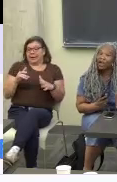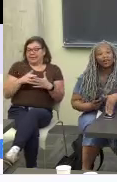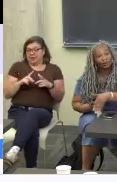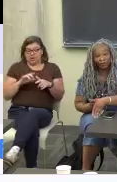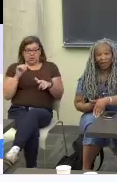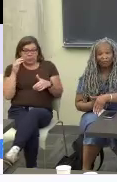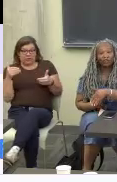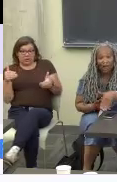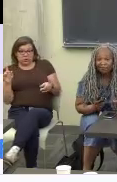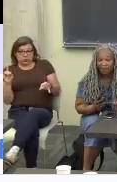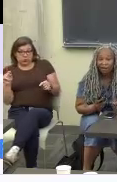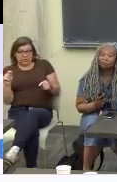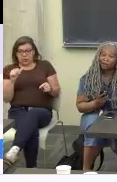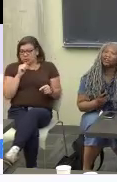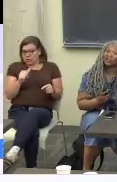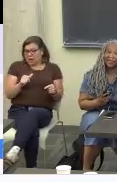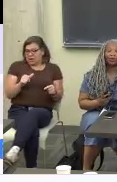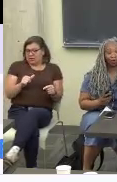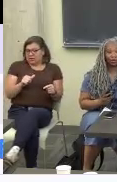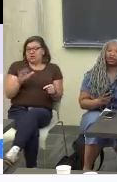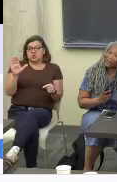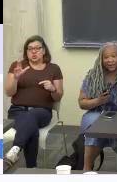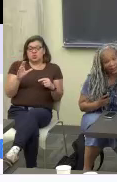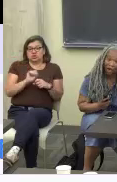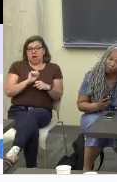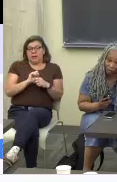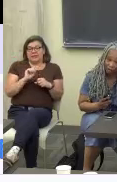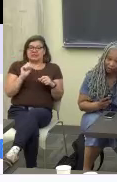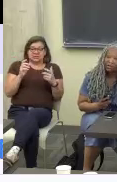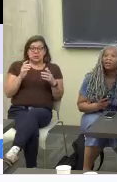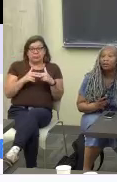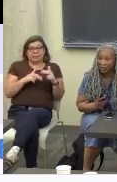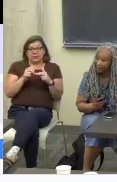you're not doing your job. Your job involves building shit that works. Your shit does not work.